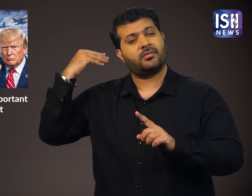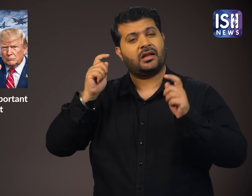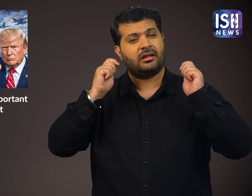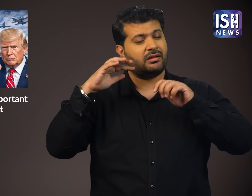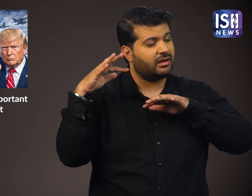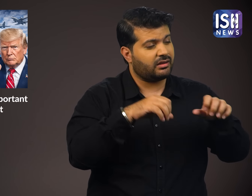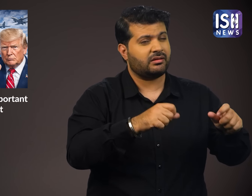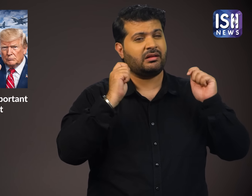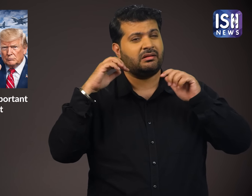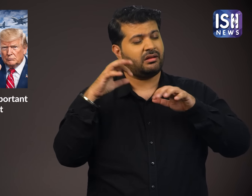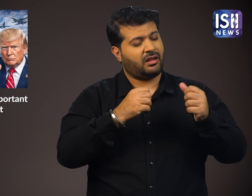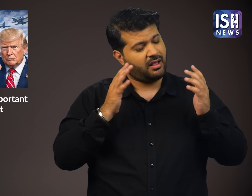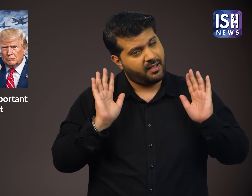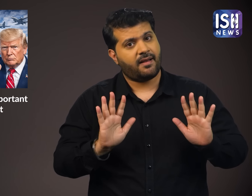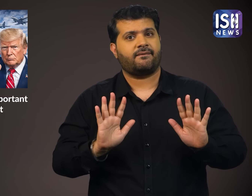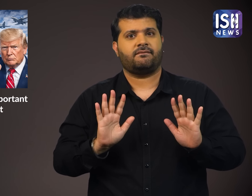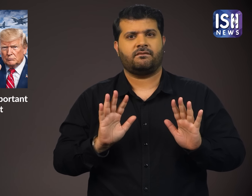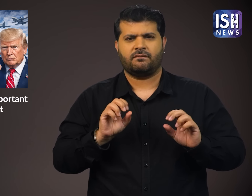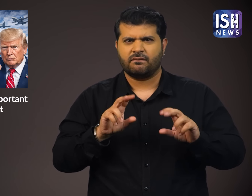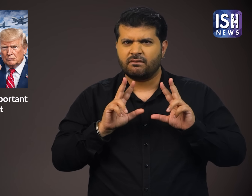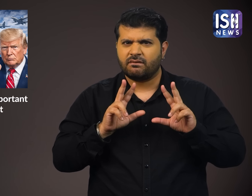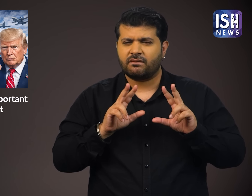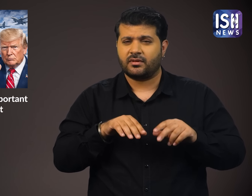spoken about taking control of Greenland. Shocking!